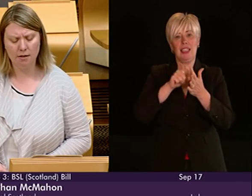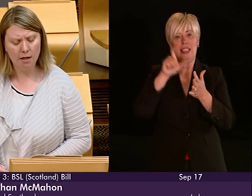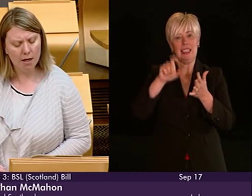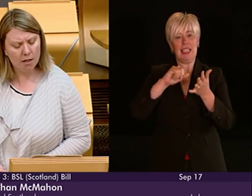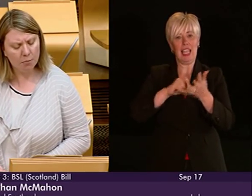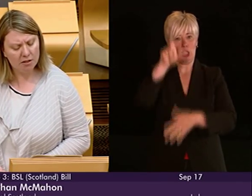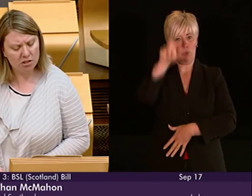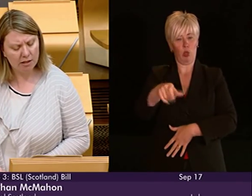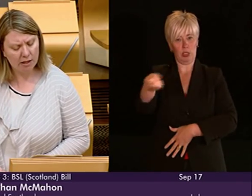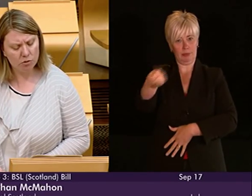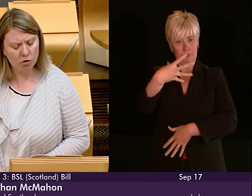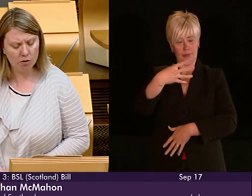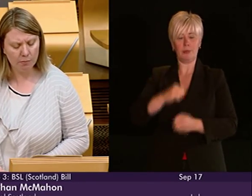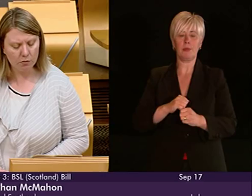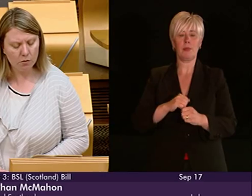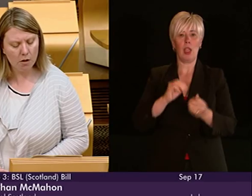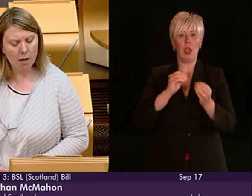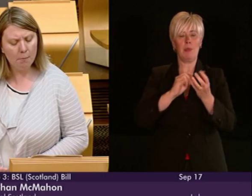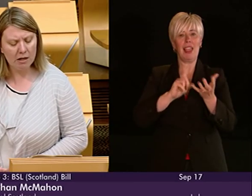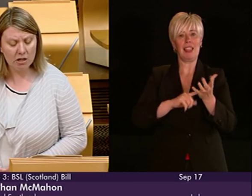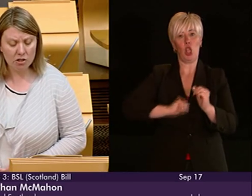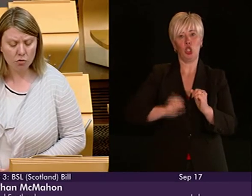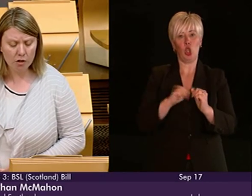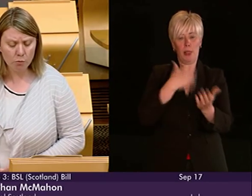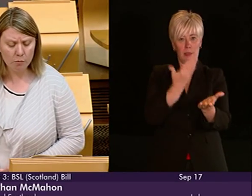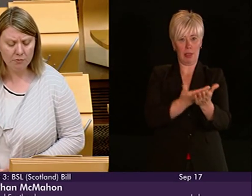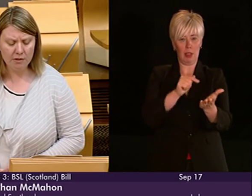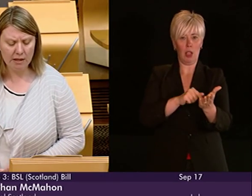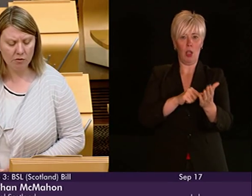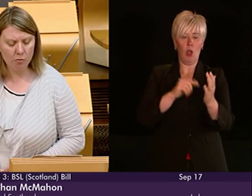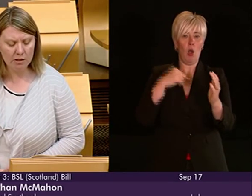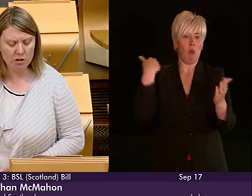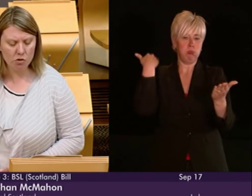“The British Sign Language (Scotland) Bill marks an historic moment for the deaf community